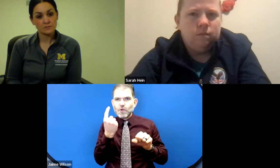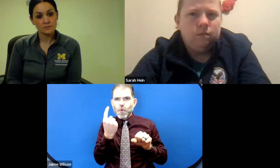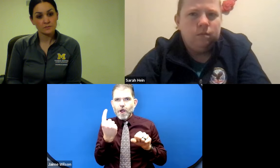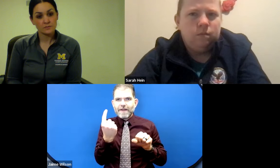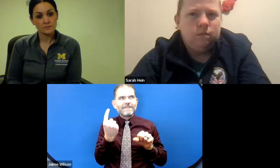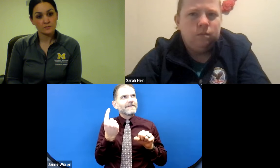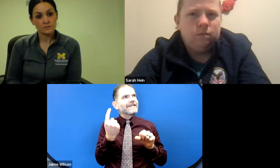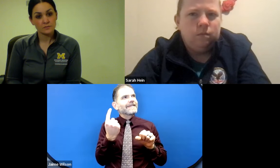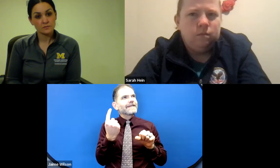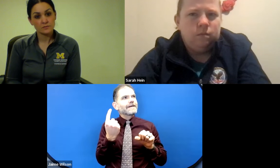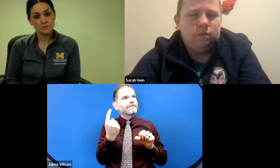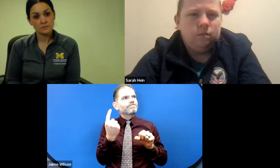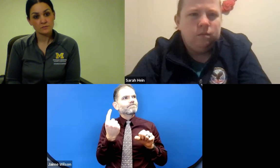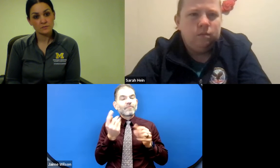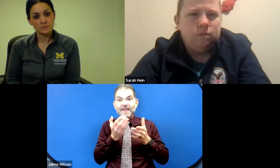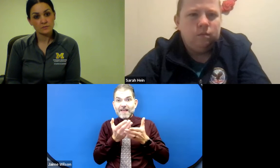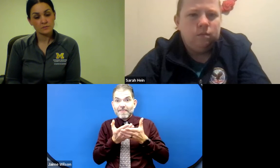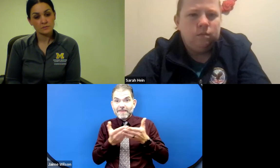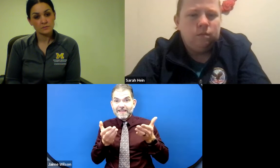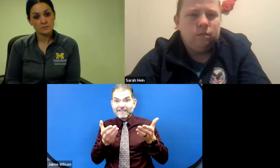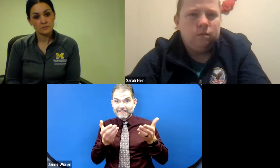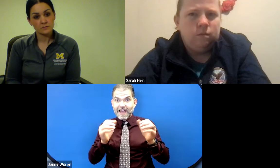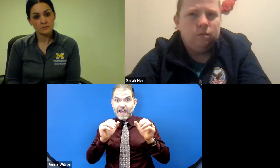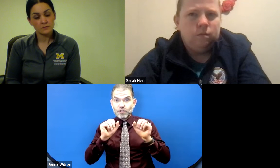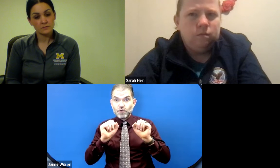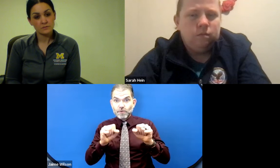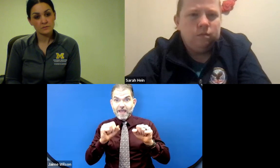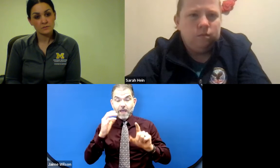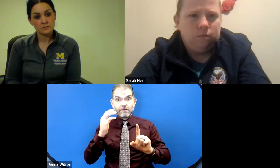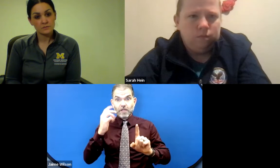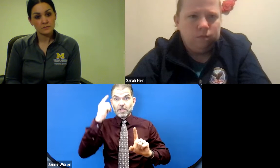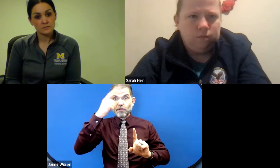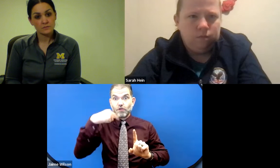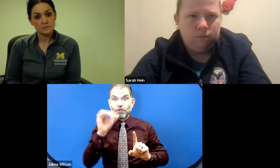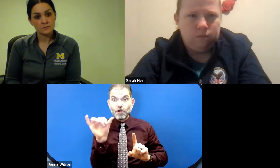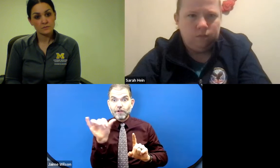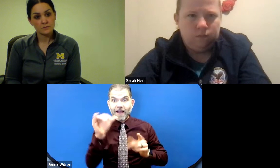ASL Interpreter: so that can be one ASL Interpreter: of the things